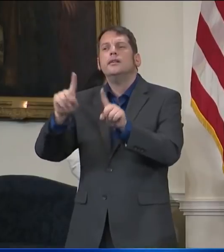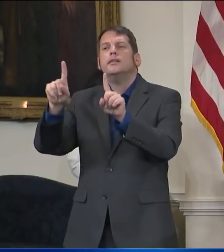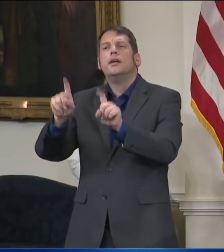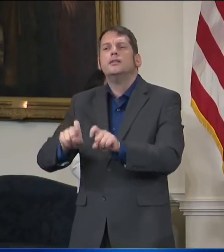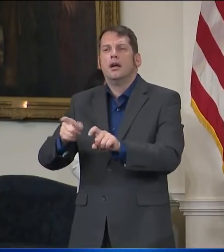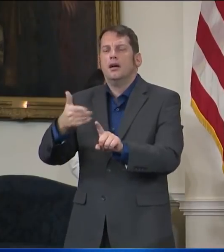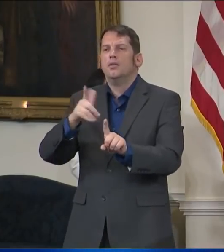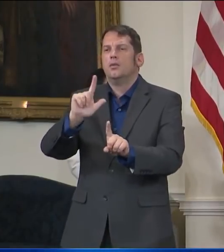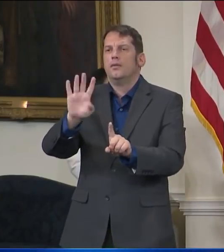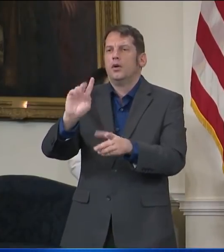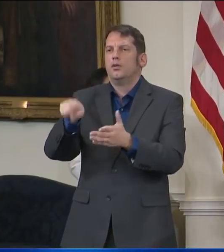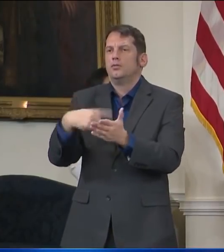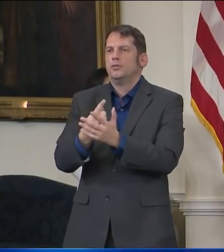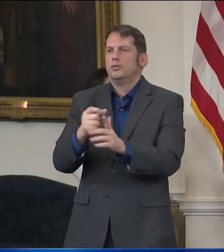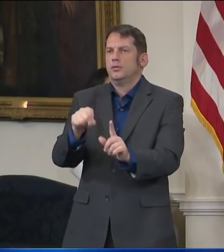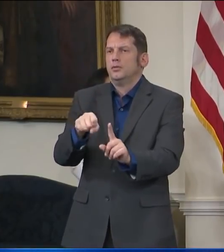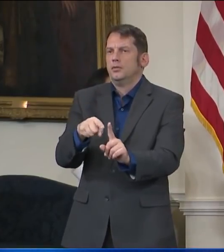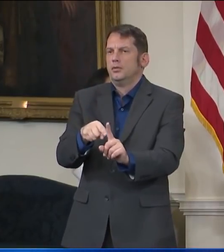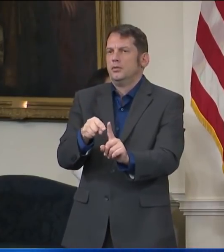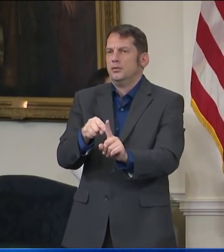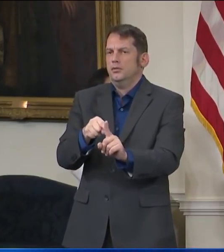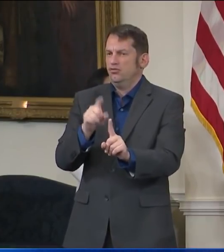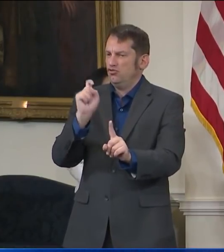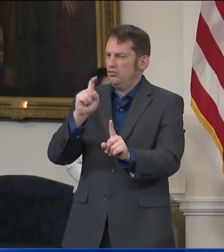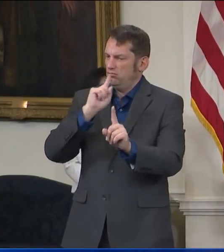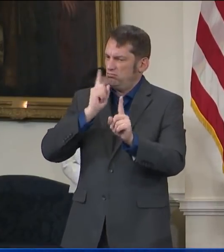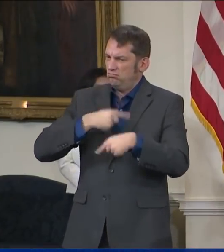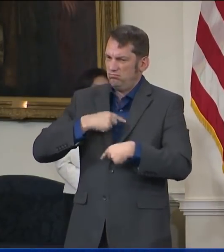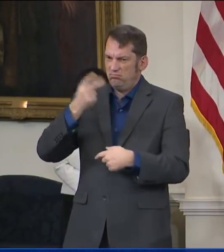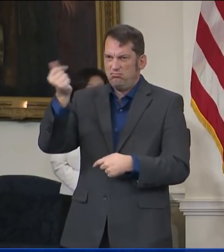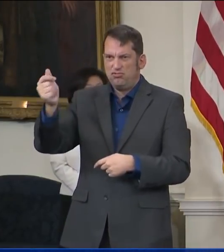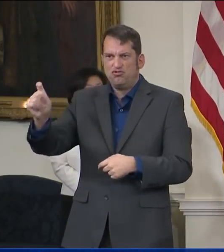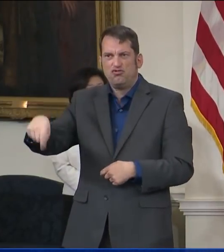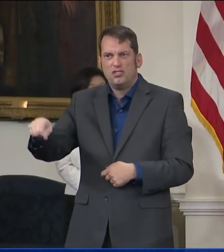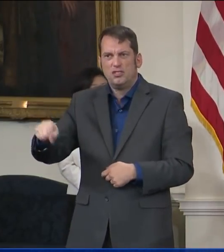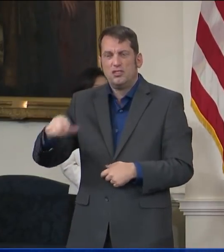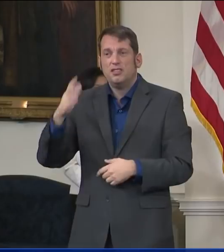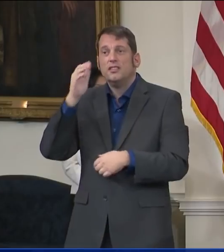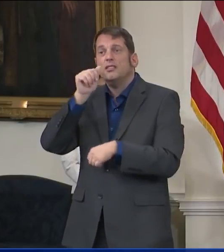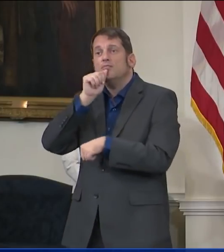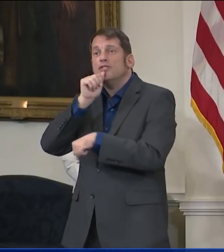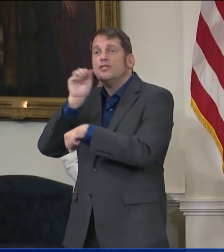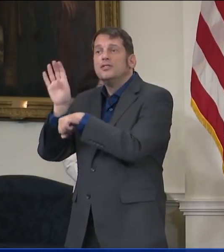I THINK WE’RE TURNING AROUND IN 24 HOURS. THERE ARE PRIVATE PRIVATE FIRMS IN OTHER STATES.